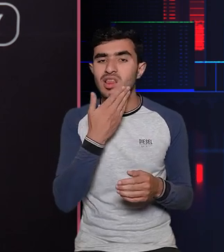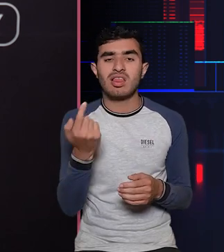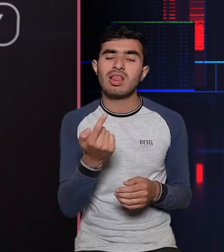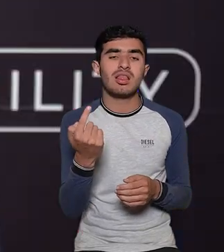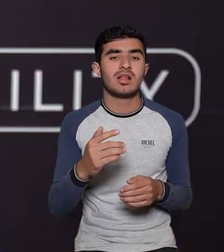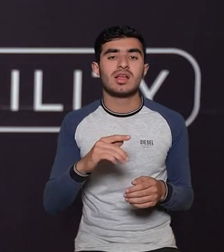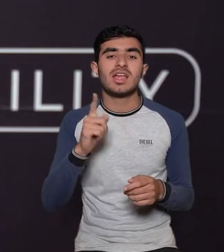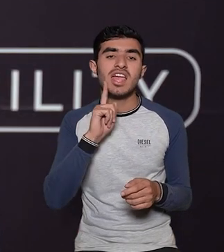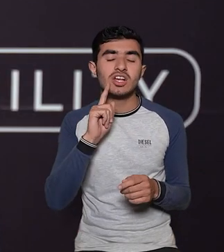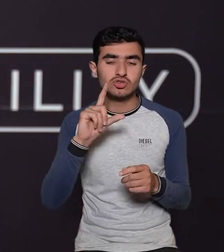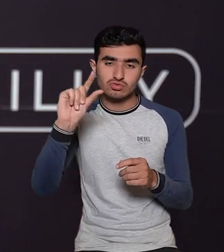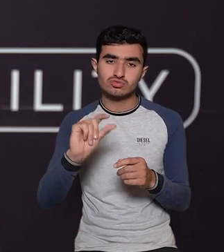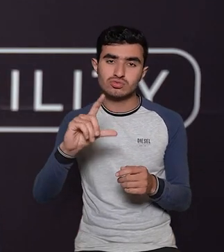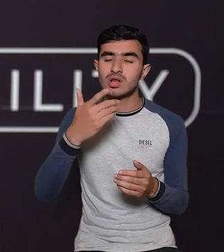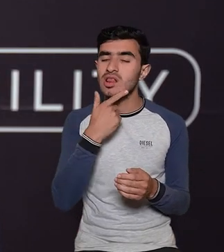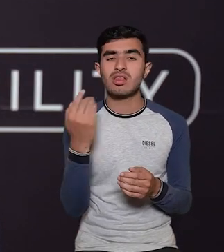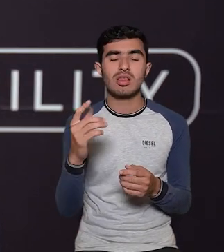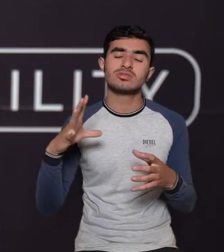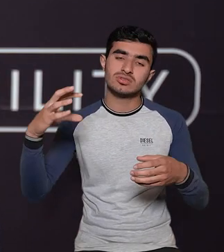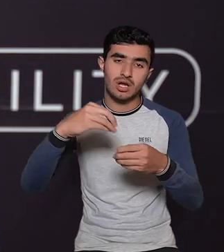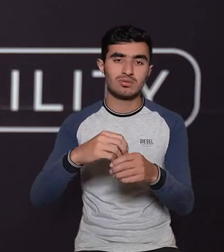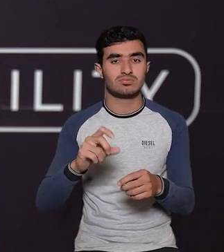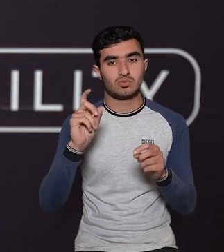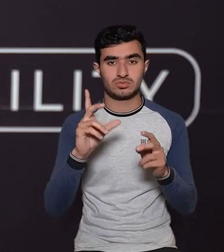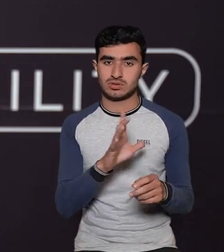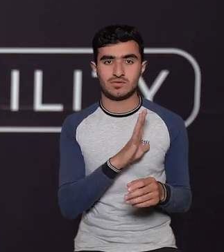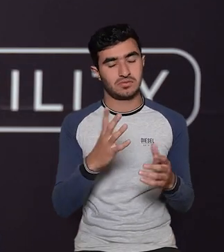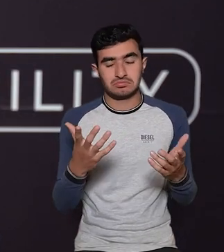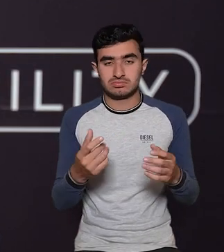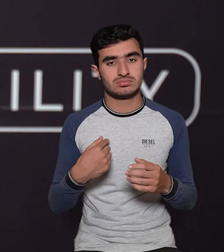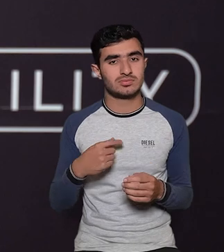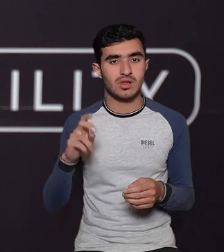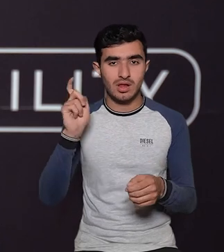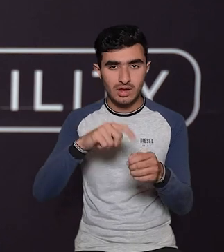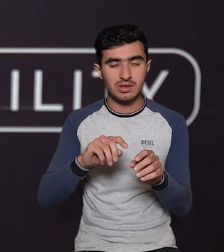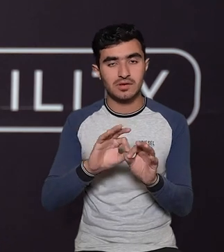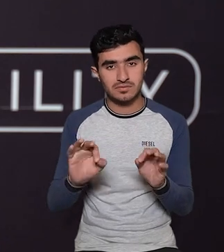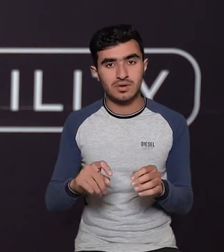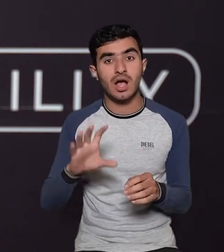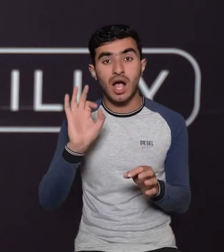teams based on our eligibility, once again a league of football was arranged which has